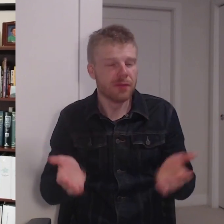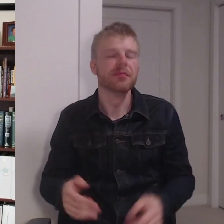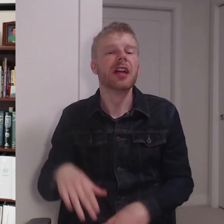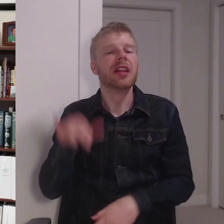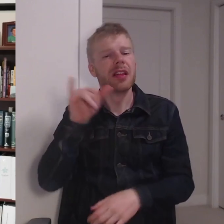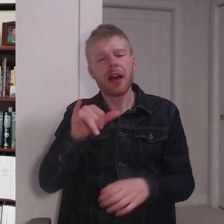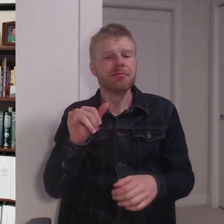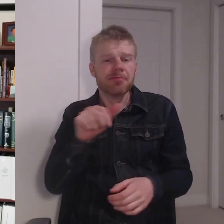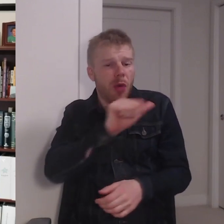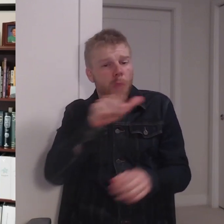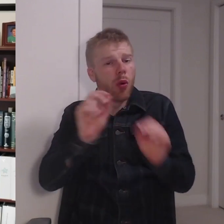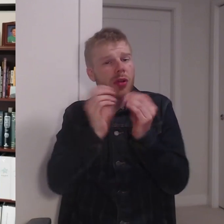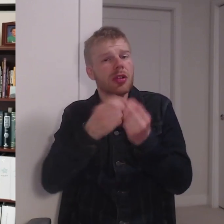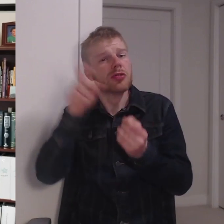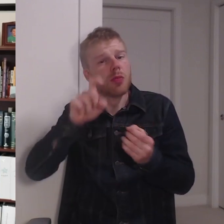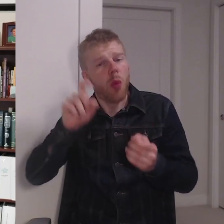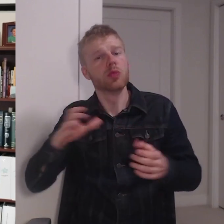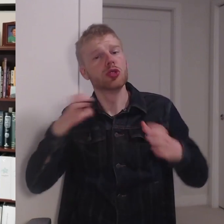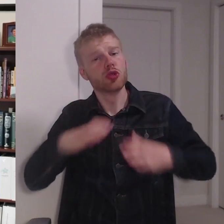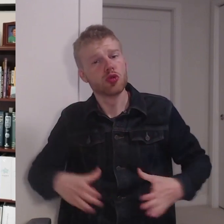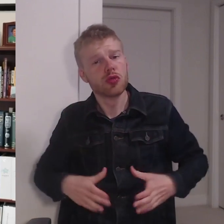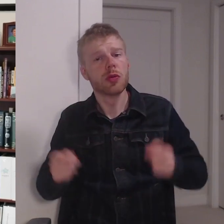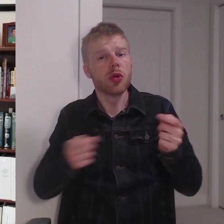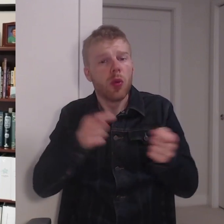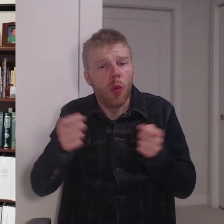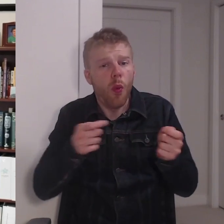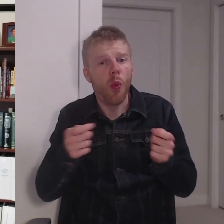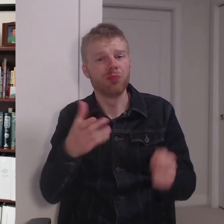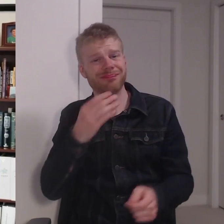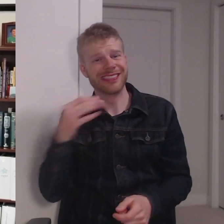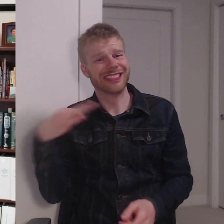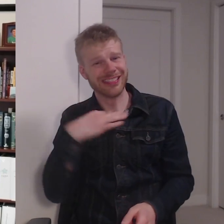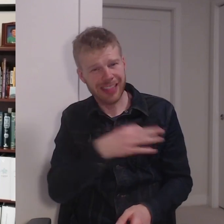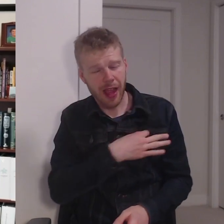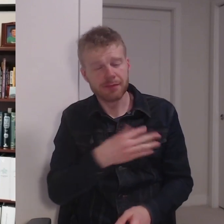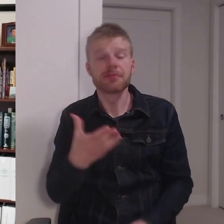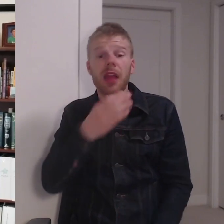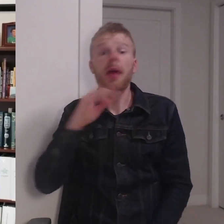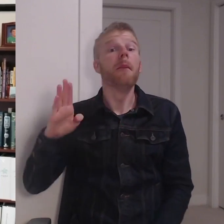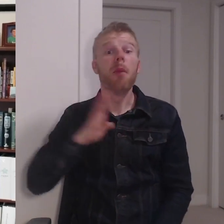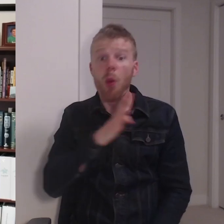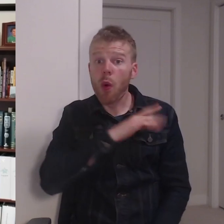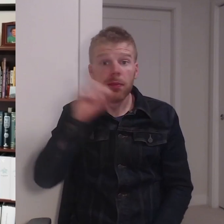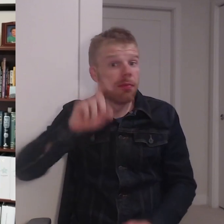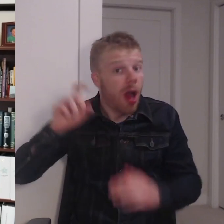supposed to be consumer controlled and staffed and that the boards are supposed